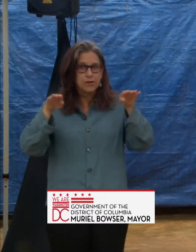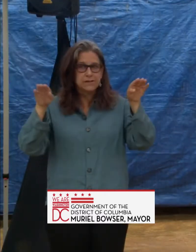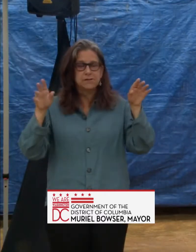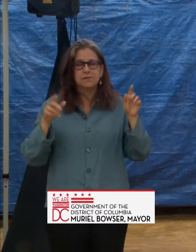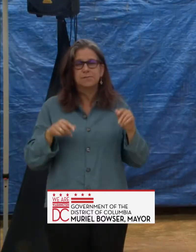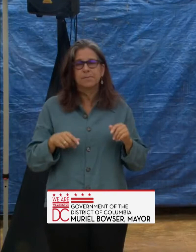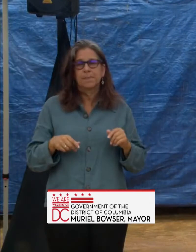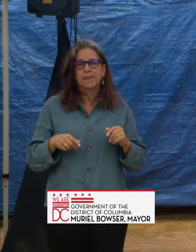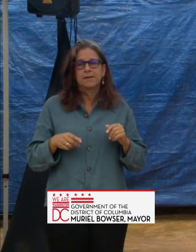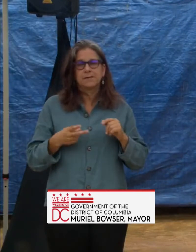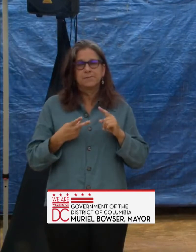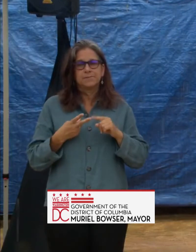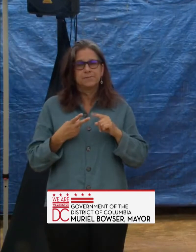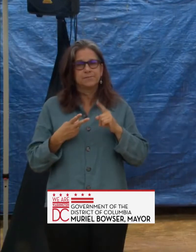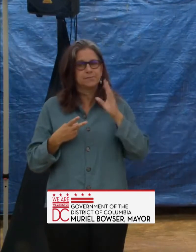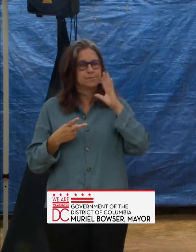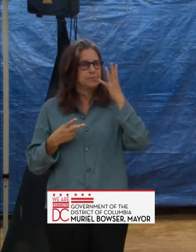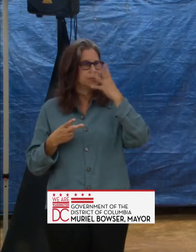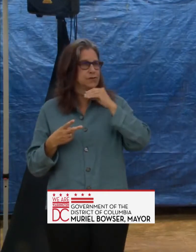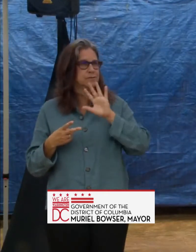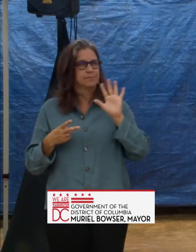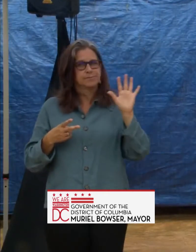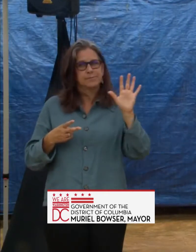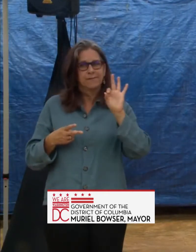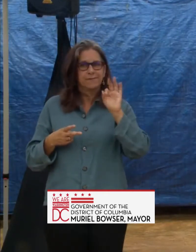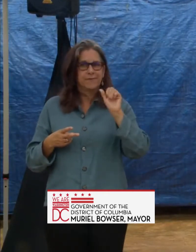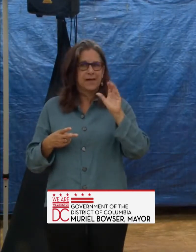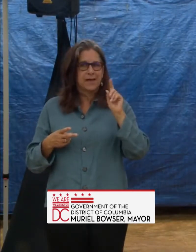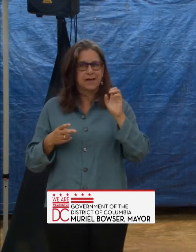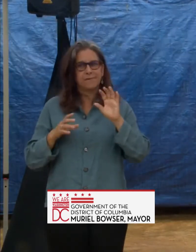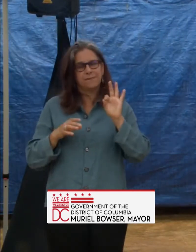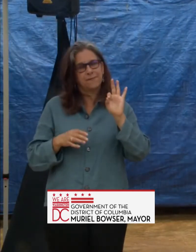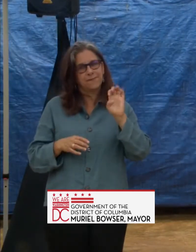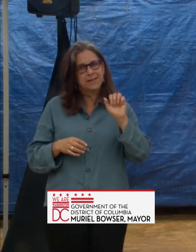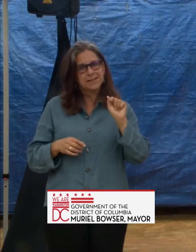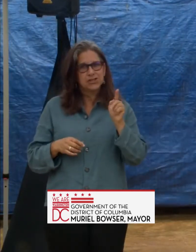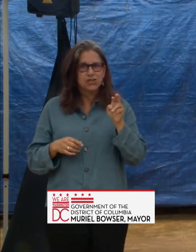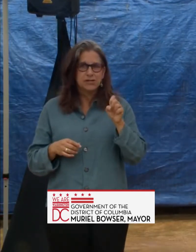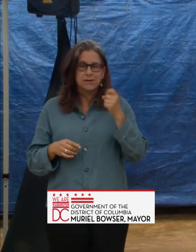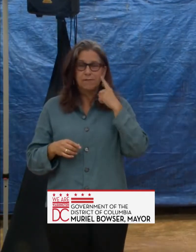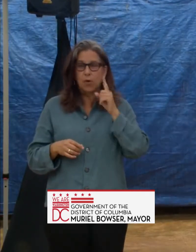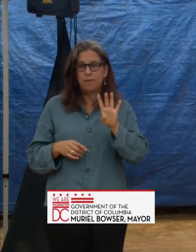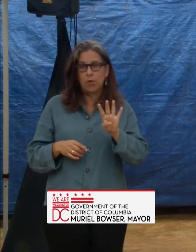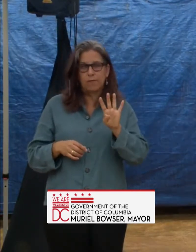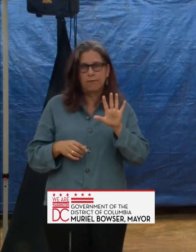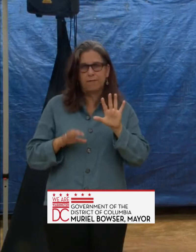PLEASING FEATURES THAT ARE APPROPRIATE FOR 45 RESIDENTIAL FAMILY UNITS.